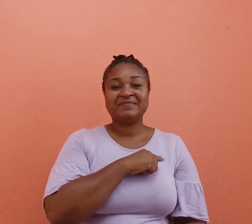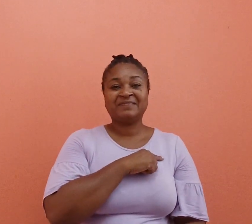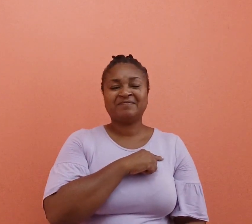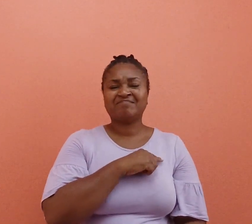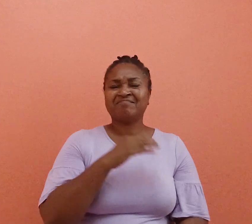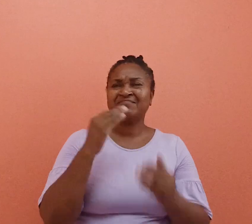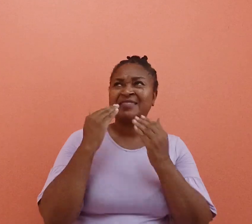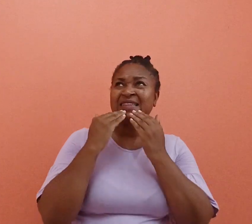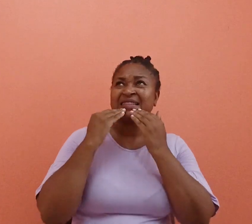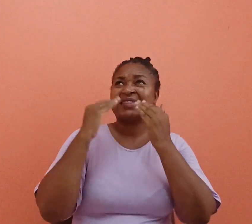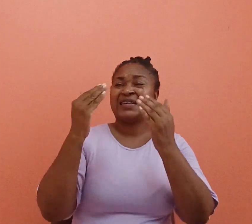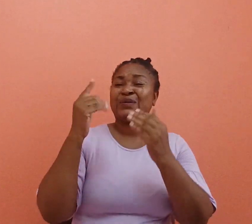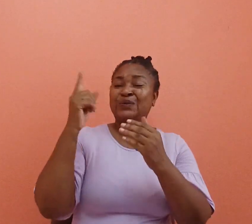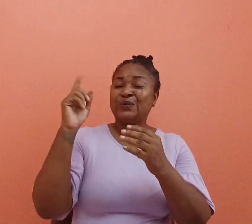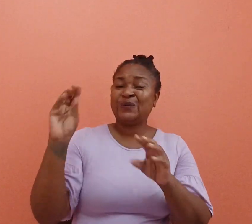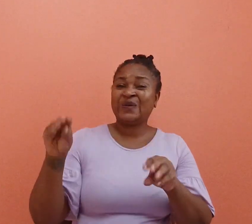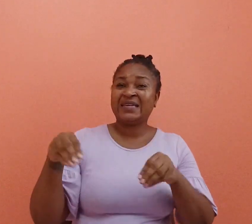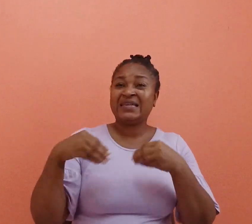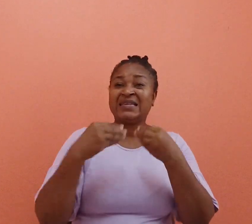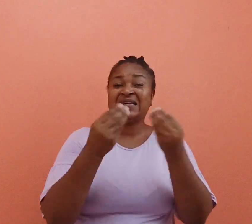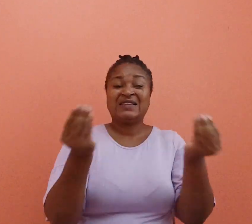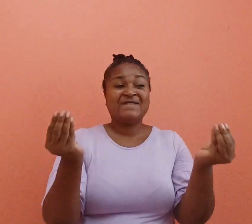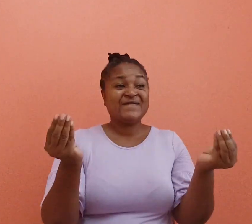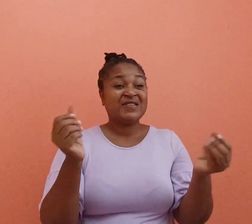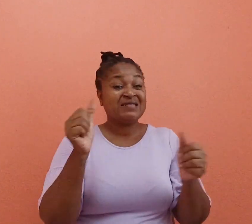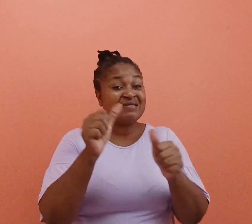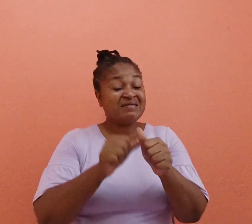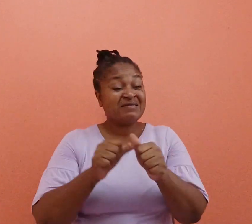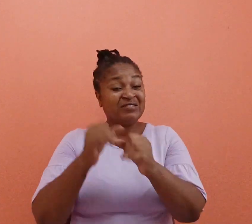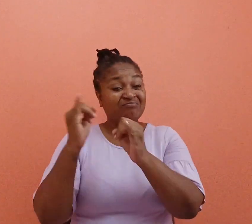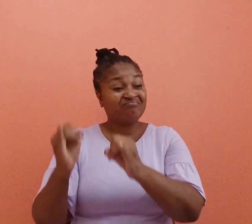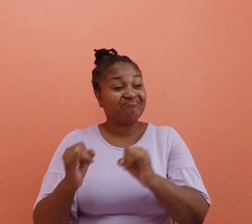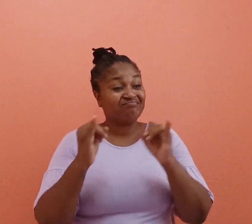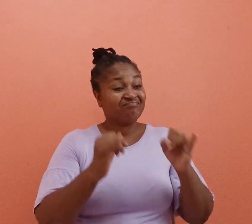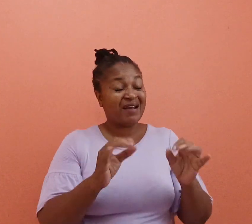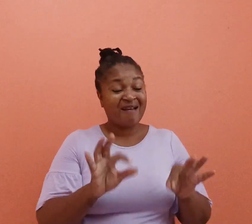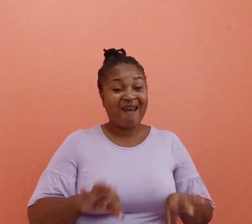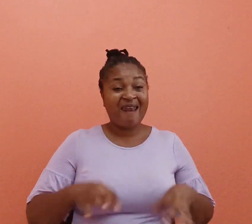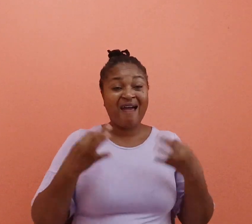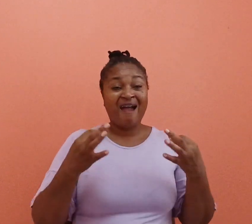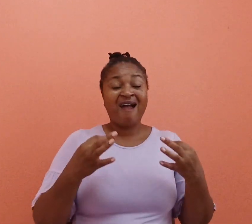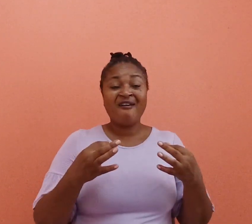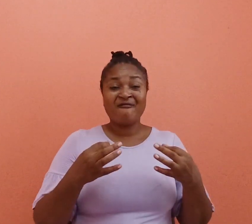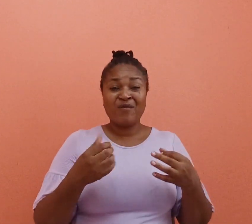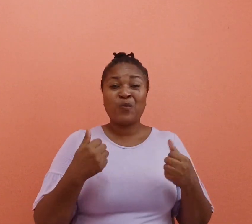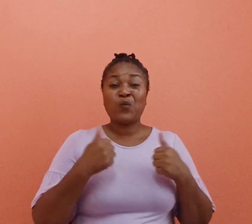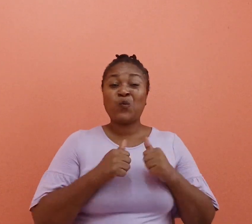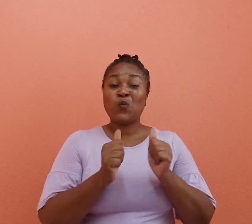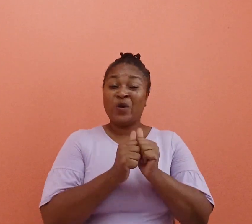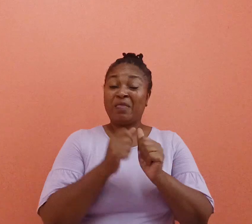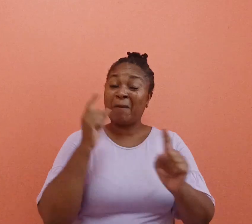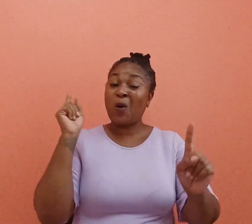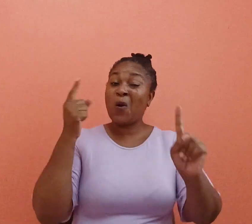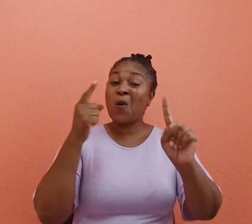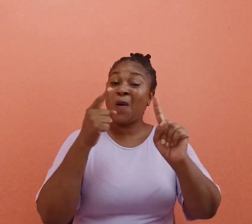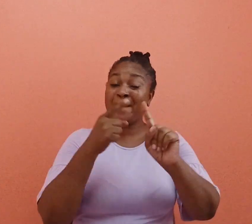Thank you for giving each of us a life that matters.